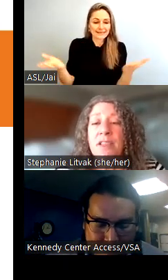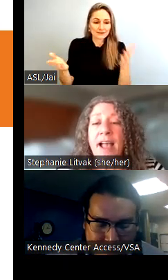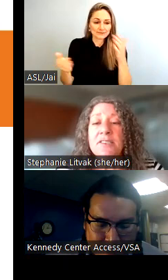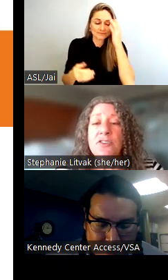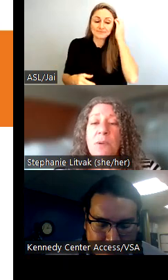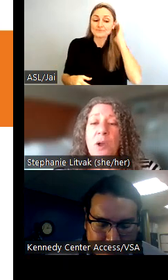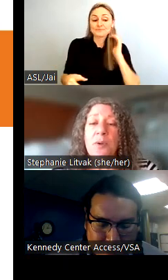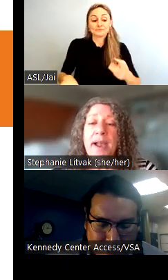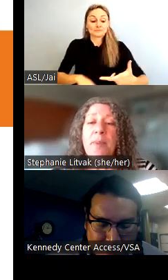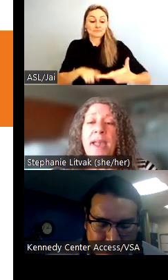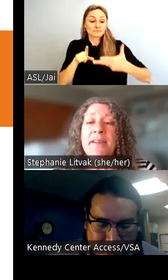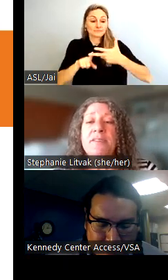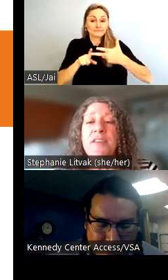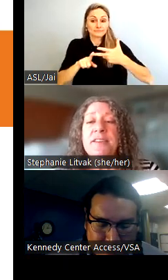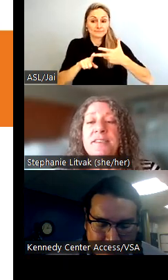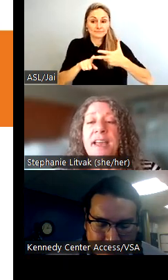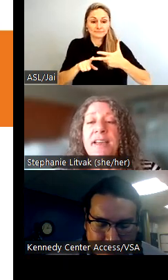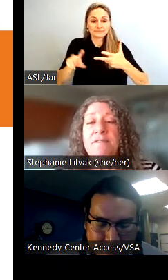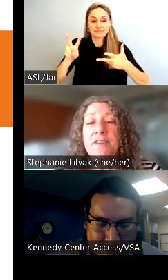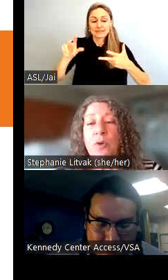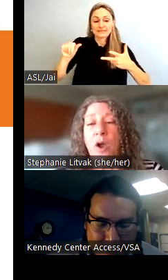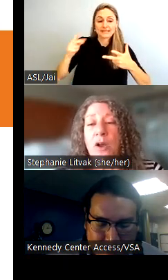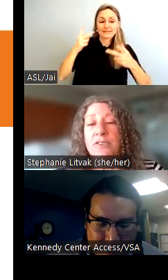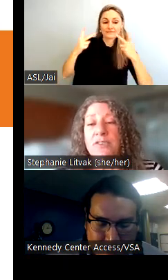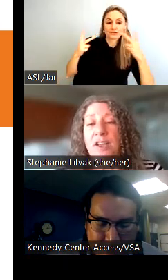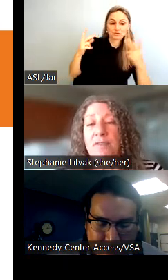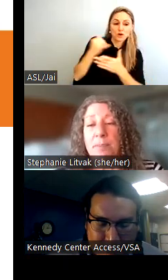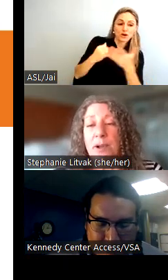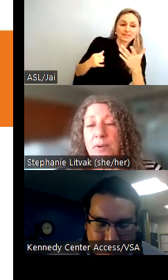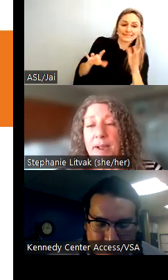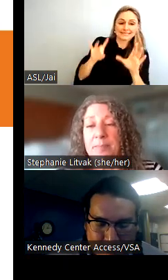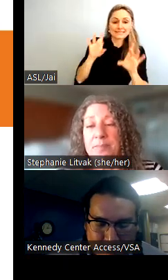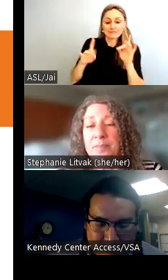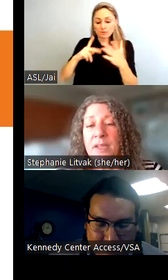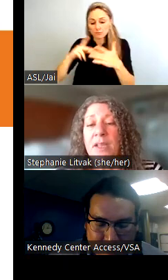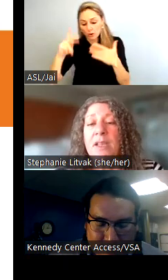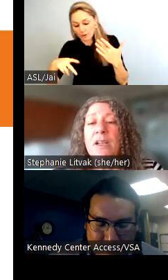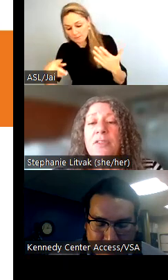The last new program is VSA Visual Arts Discovery Program.